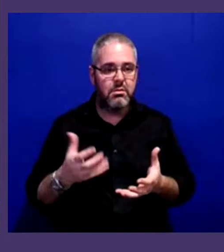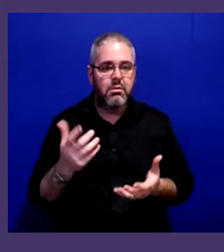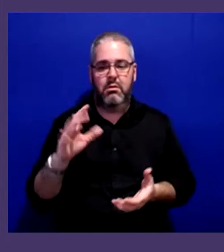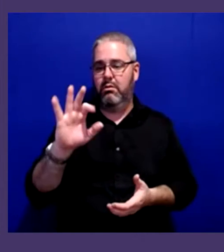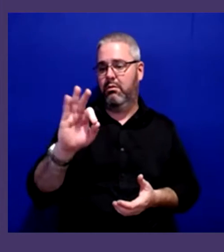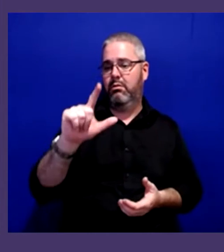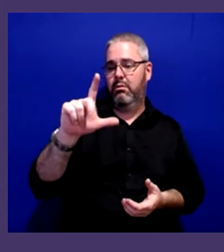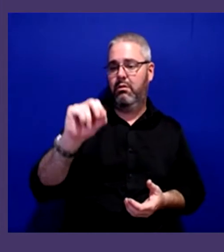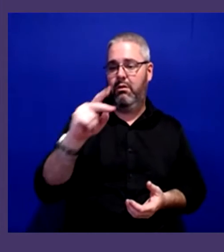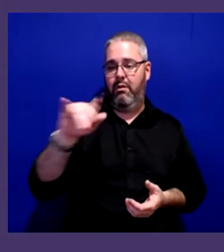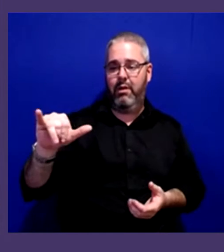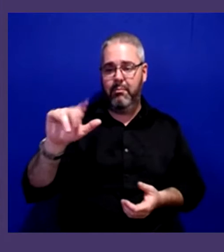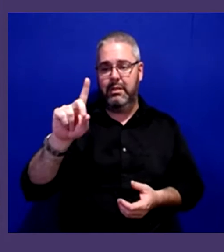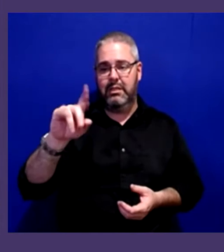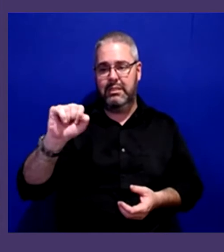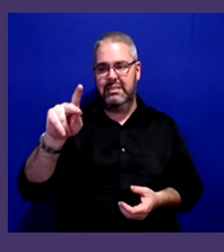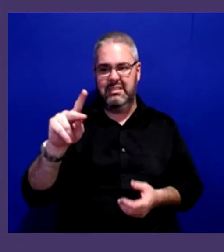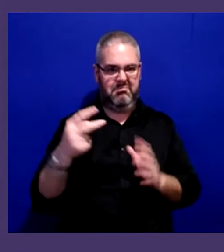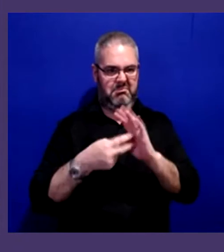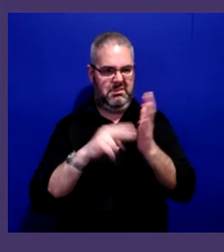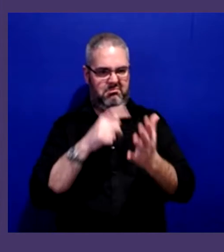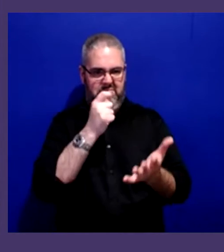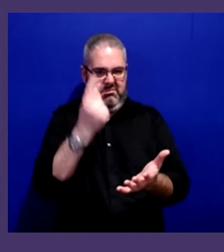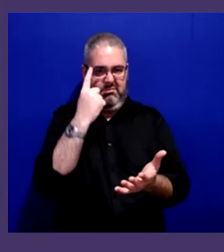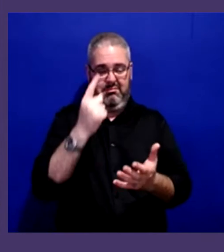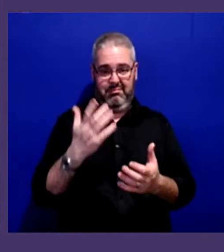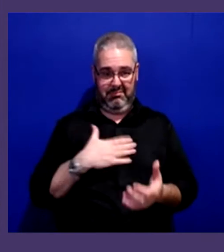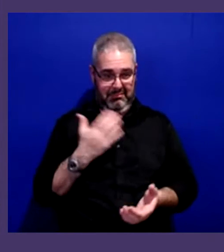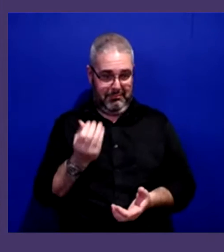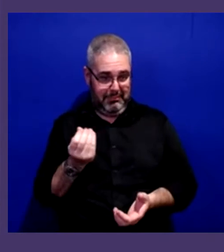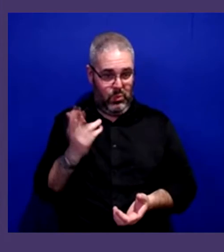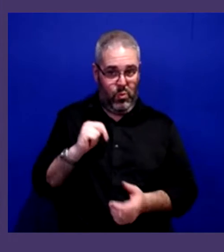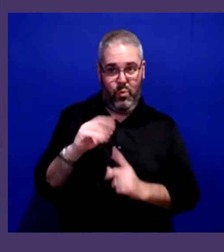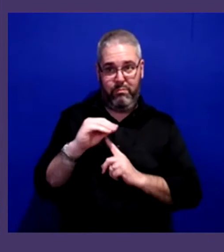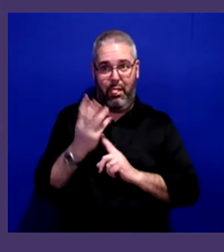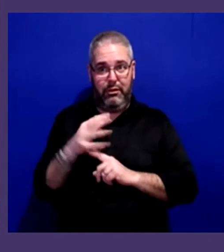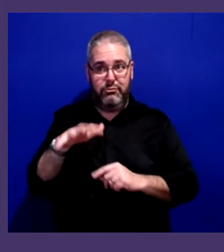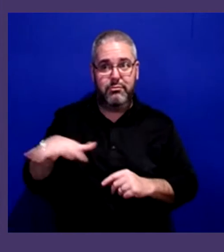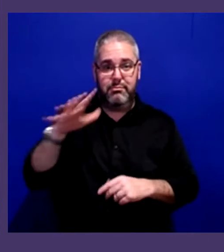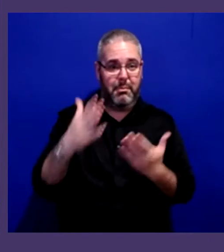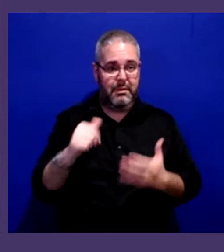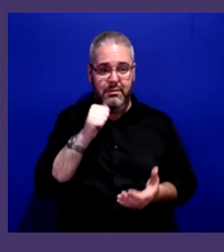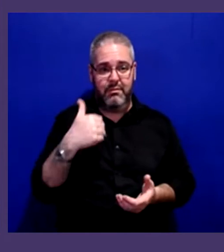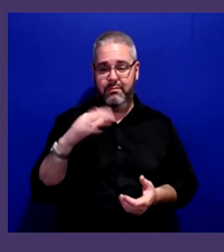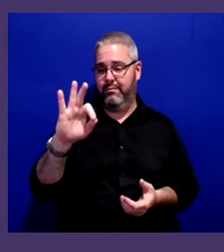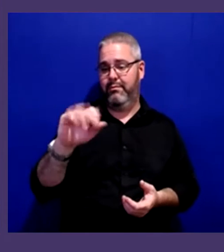understood even across our own cultural contexts. Having a floppy disk without a label such as